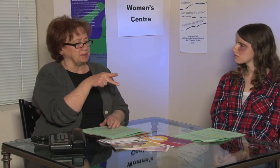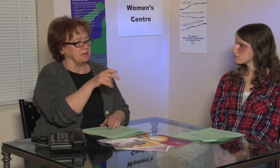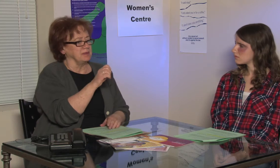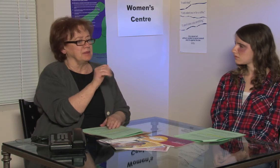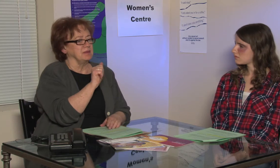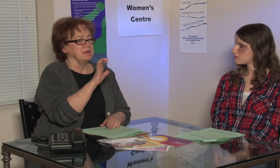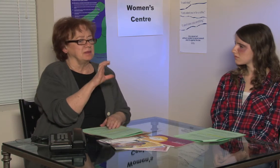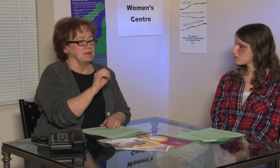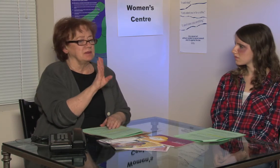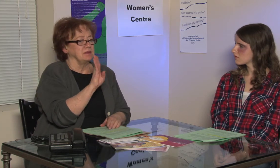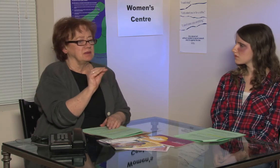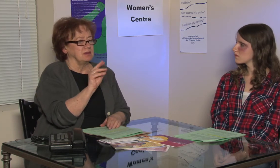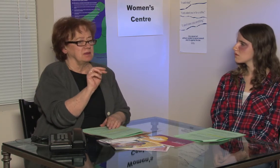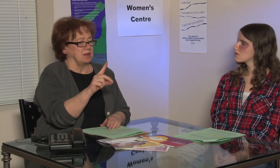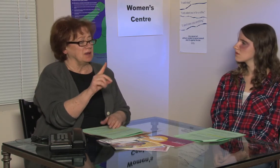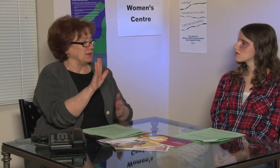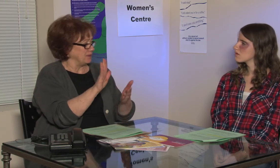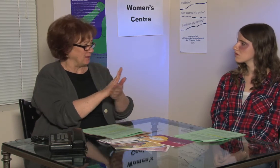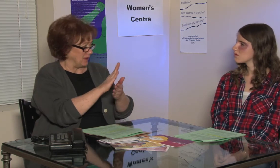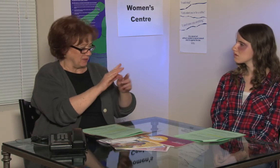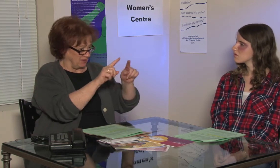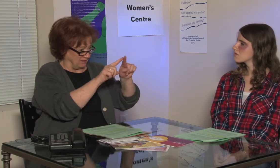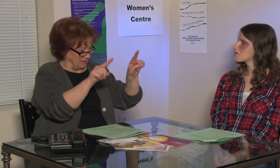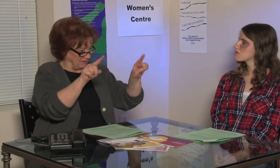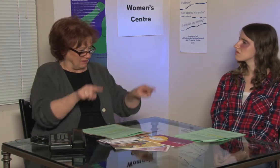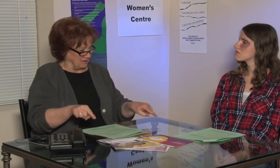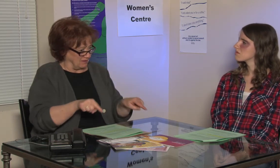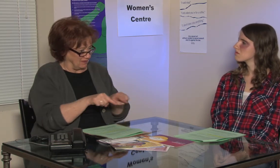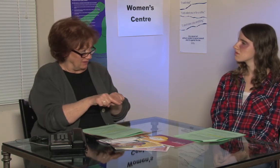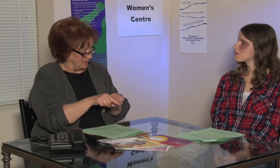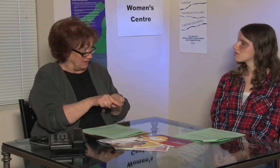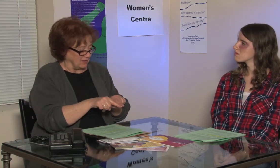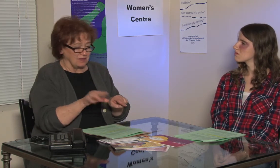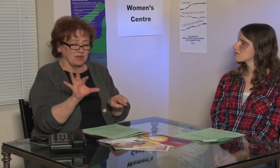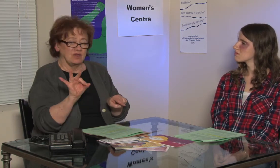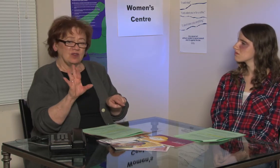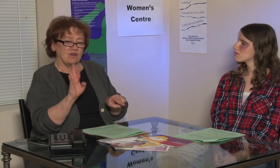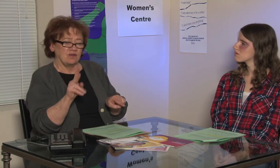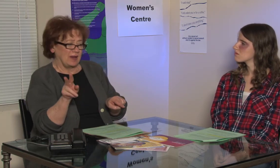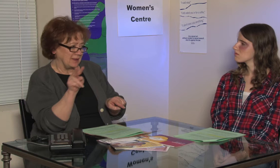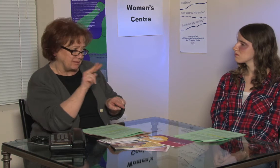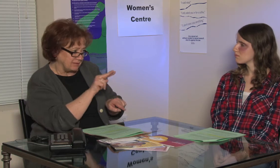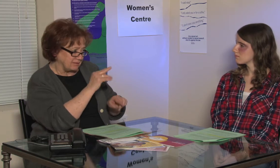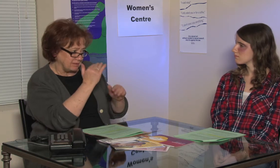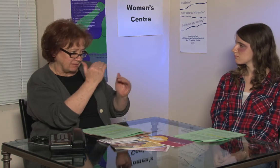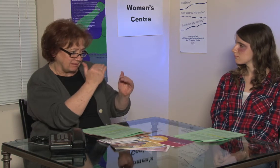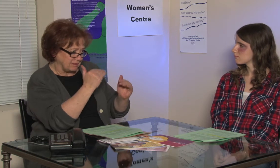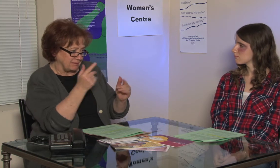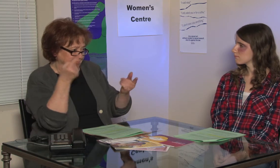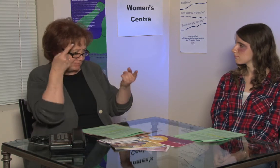that says Frank can’t come near you or contact you.